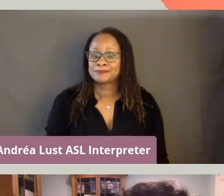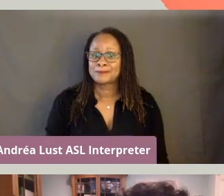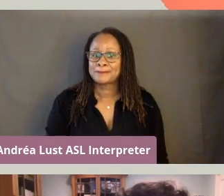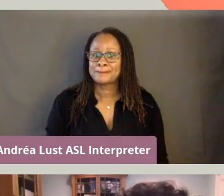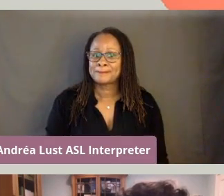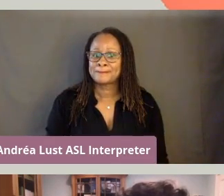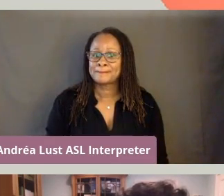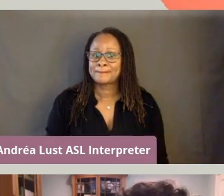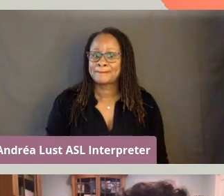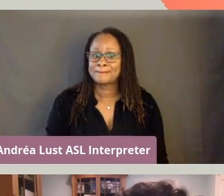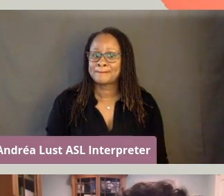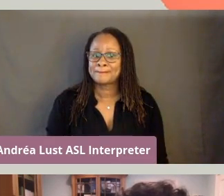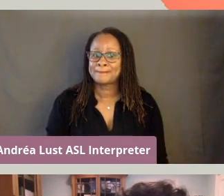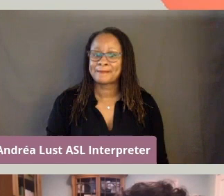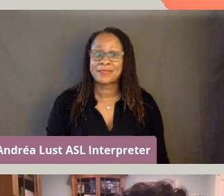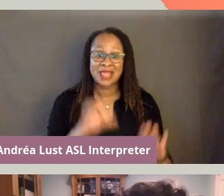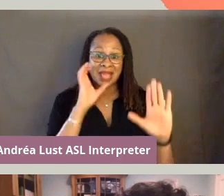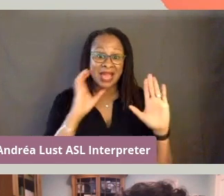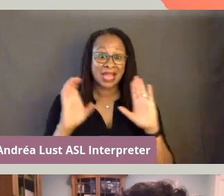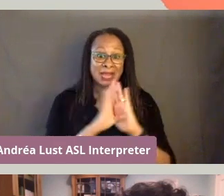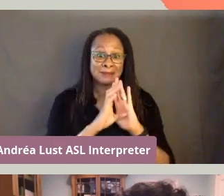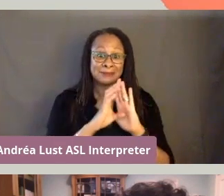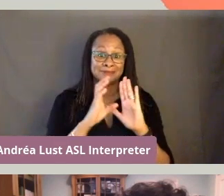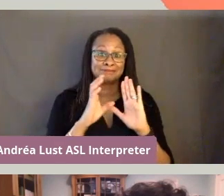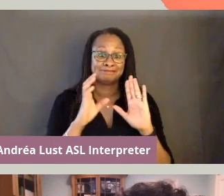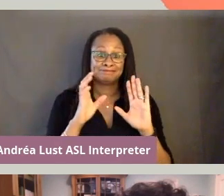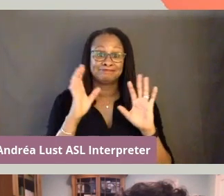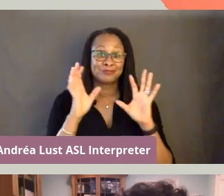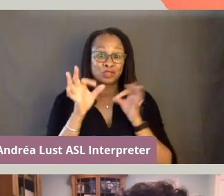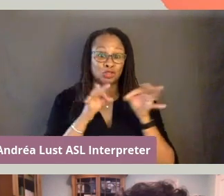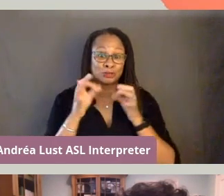It sounds like we're going back around just to do image descriptions, yeah, okay.